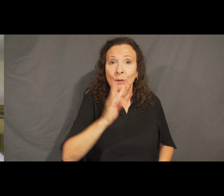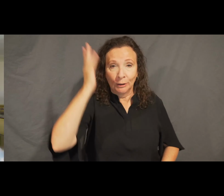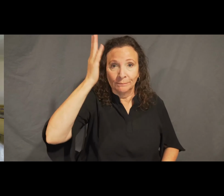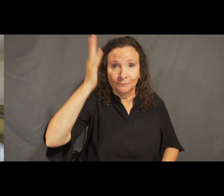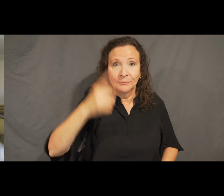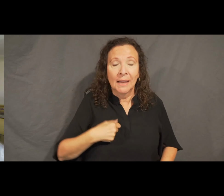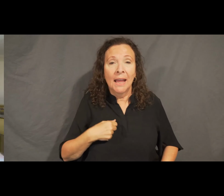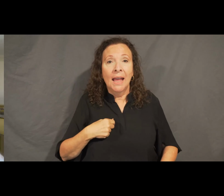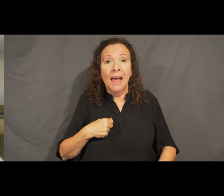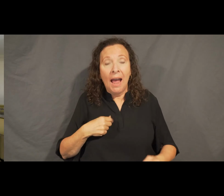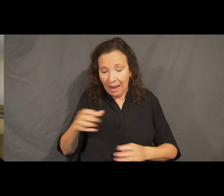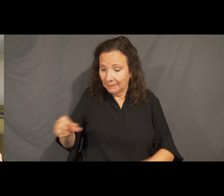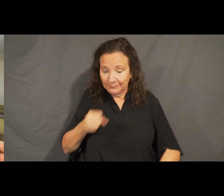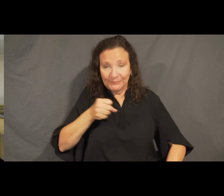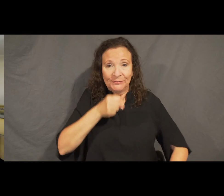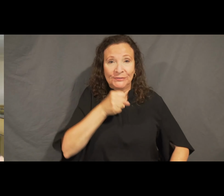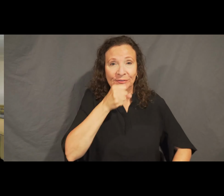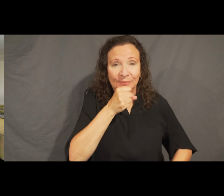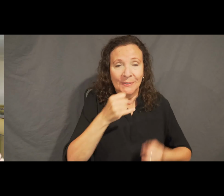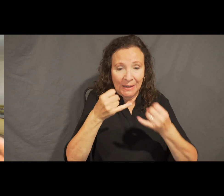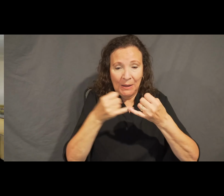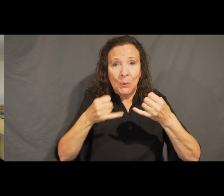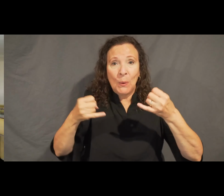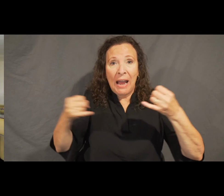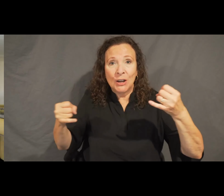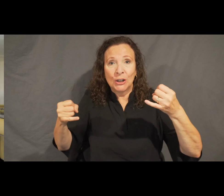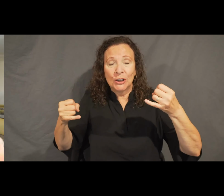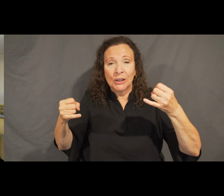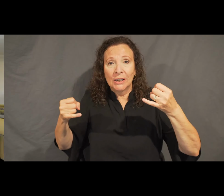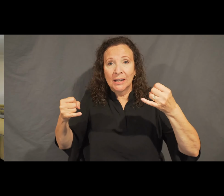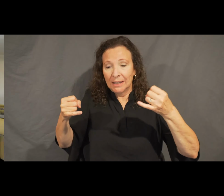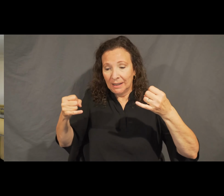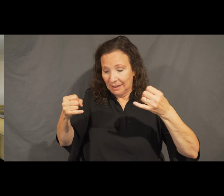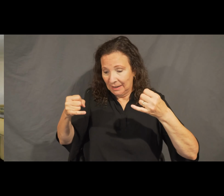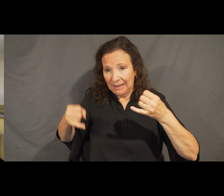the microphone's wire is tangled around the foot of the table.